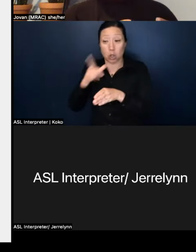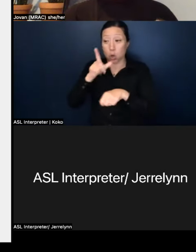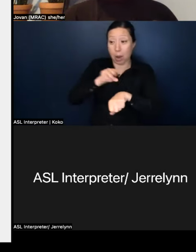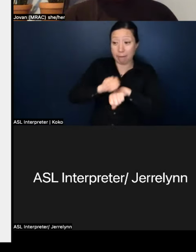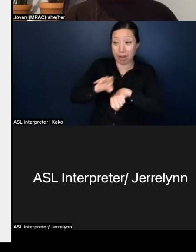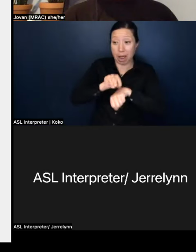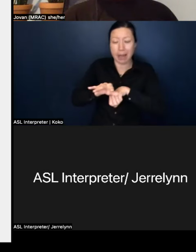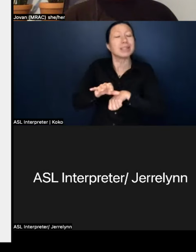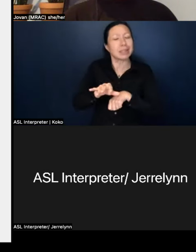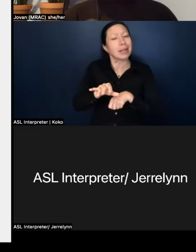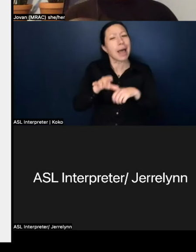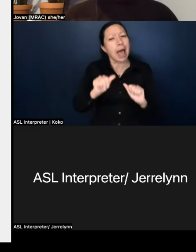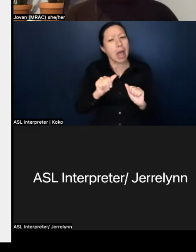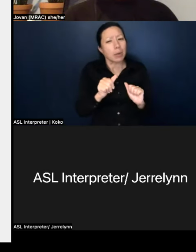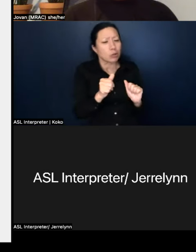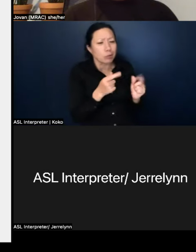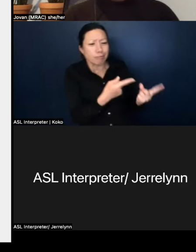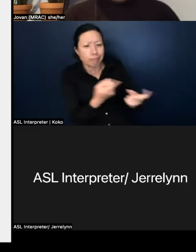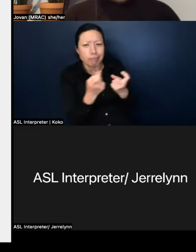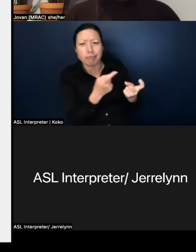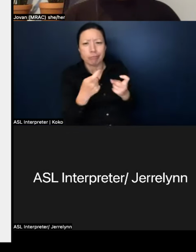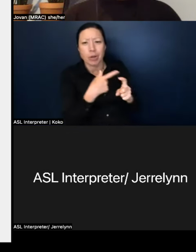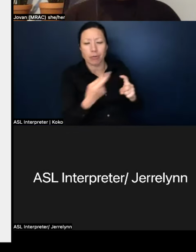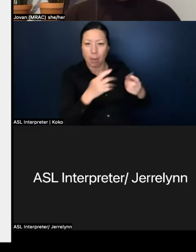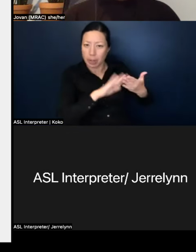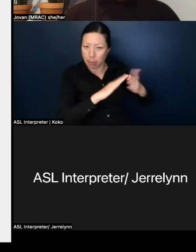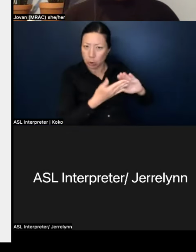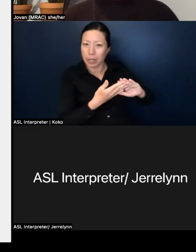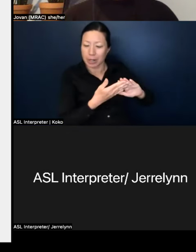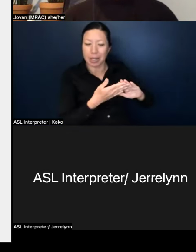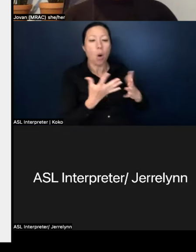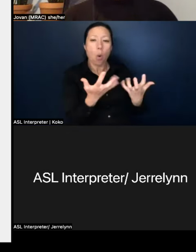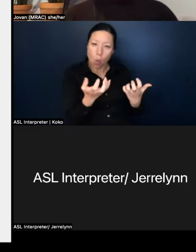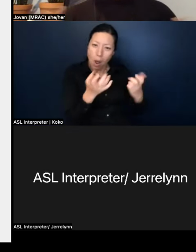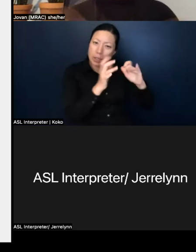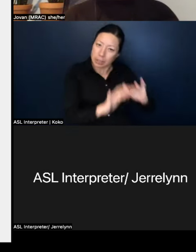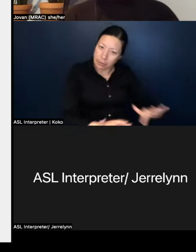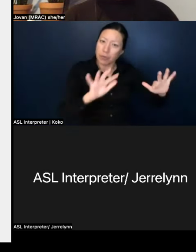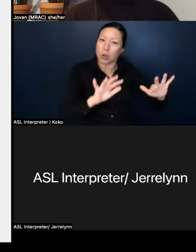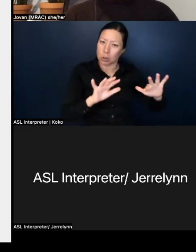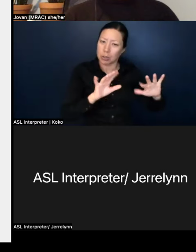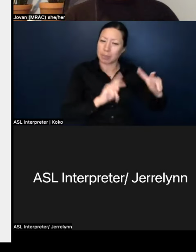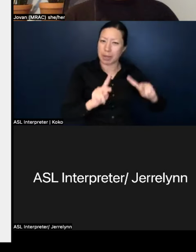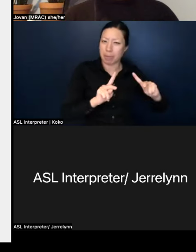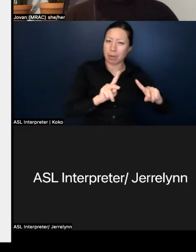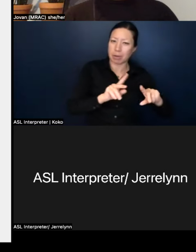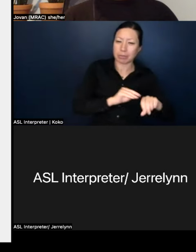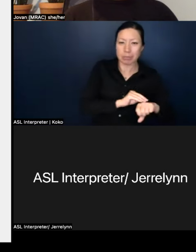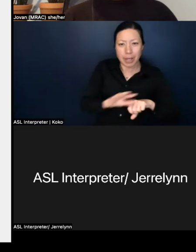so that there was a diverse group of voices. The advisory committee was also extremely diverse,